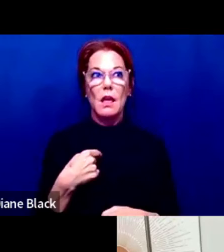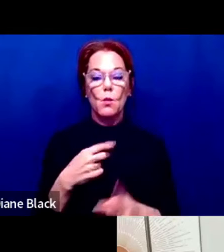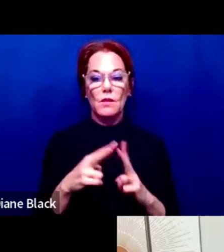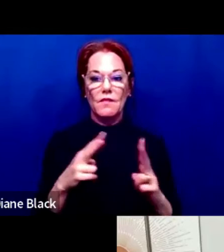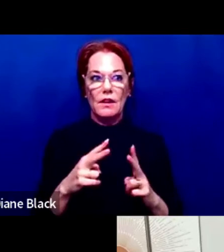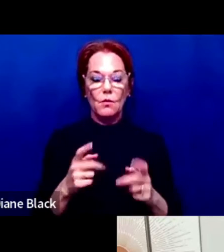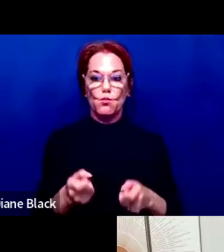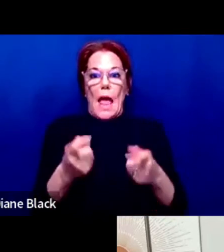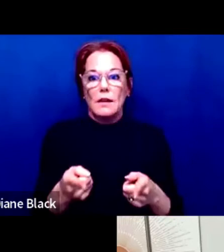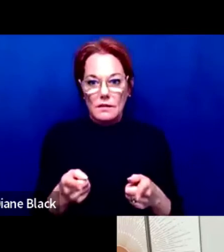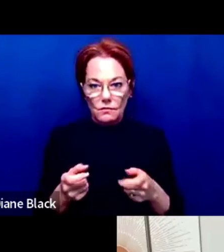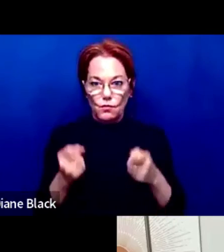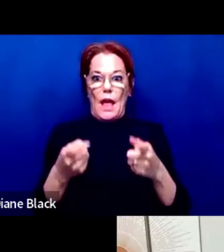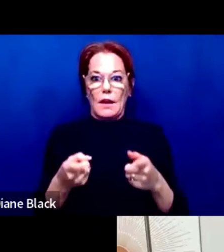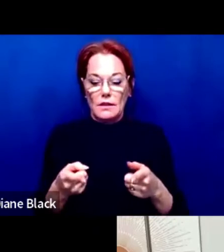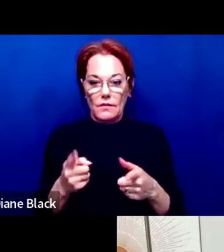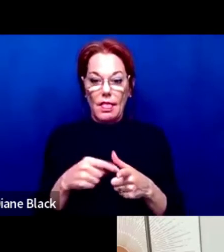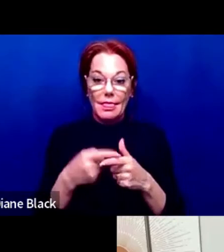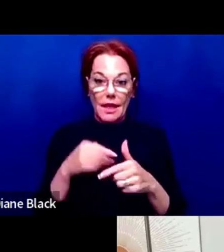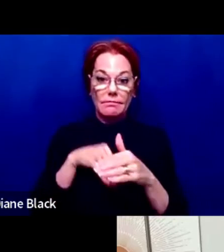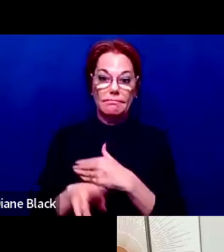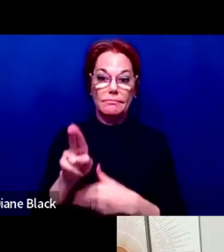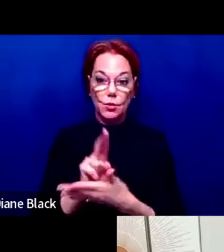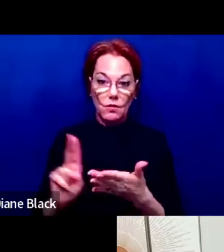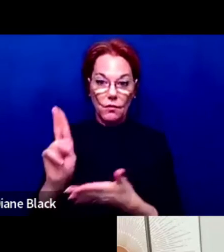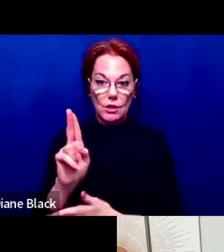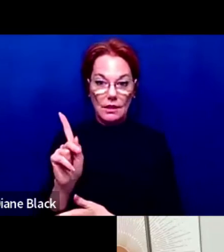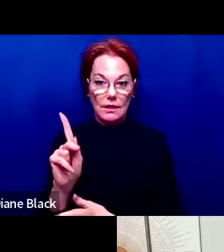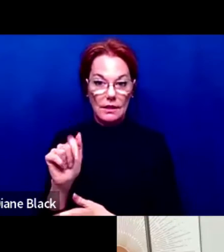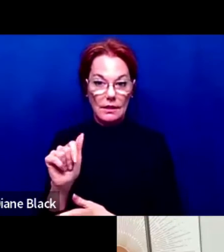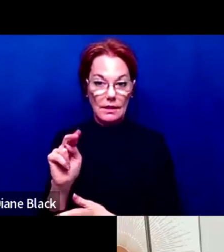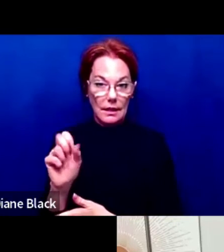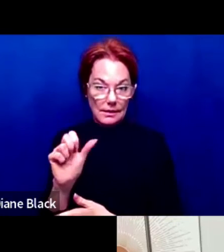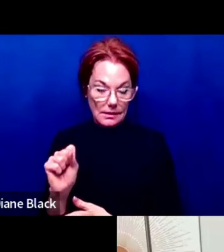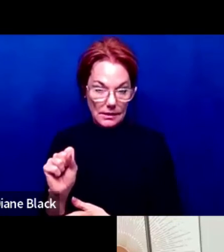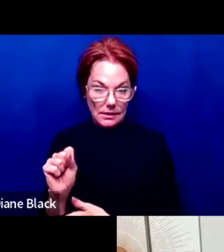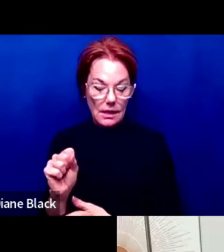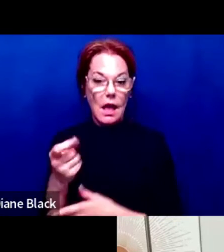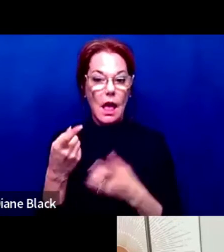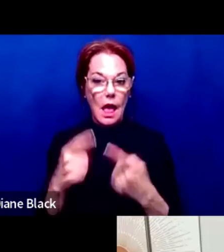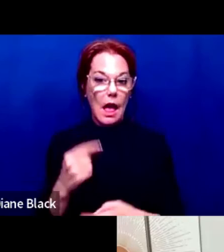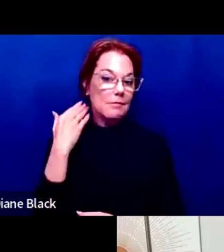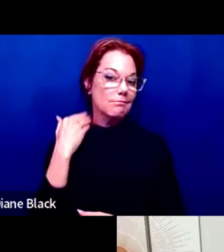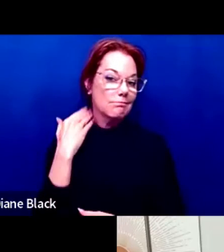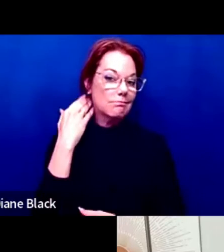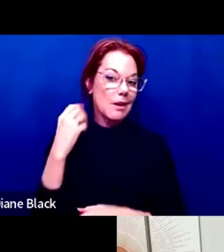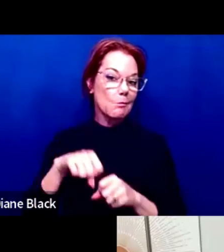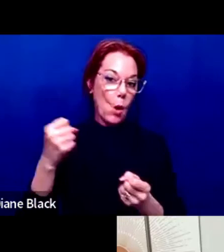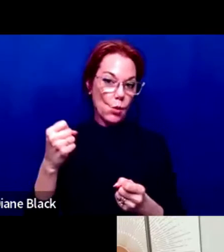got to the University of Kansas. And then I actually broke my neck, on television, I guess, University, Nebraska. And then I